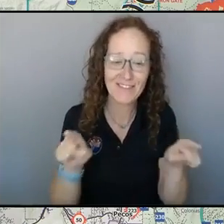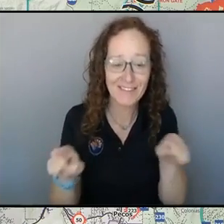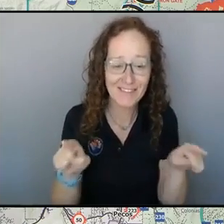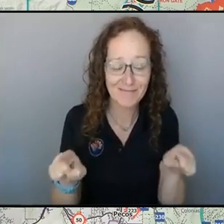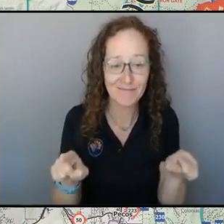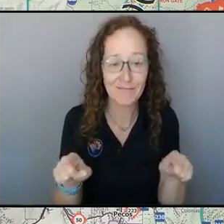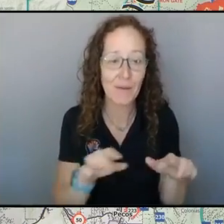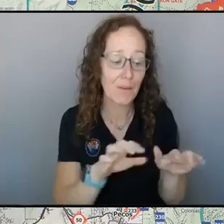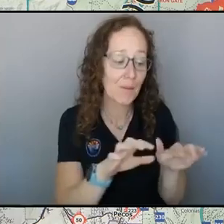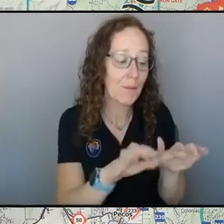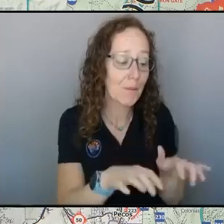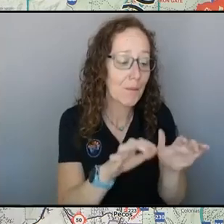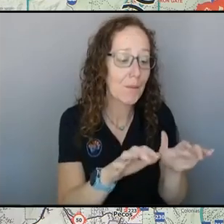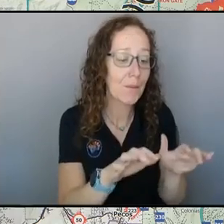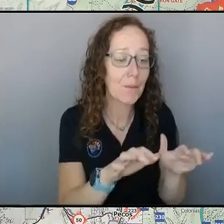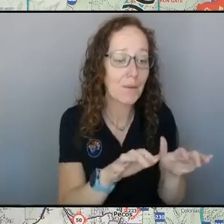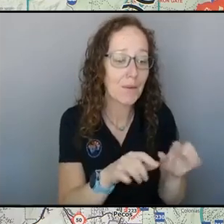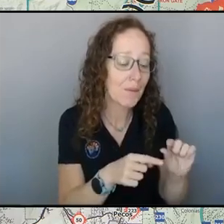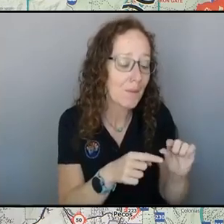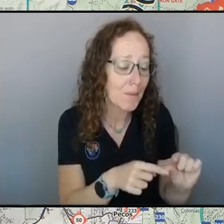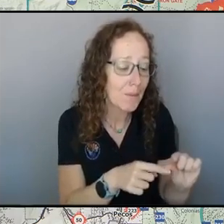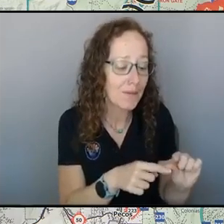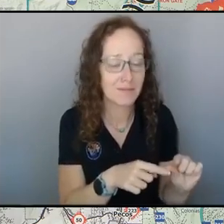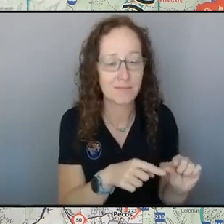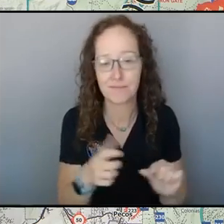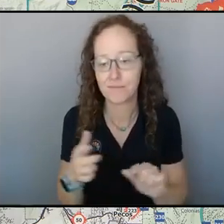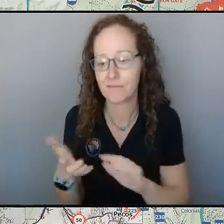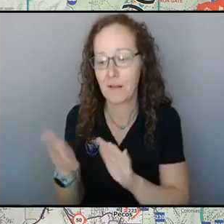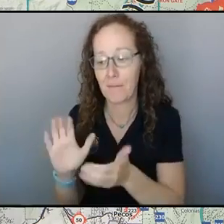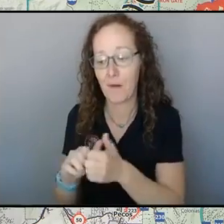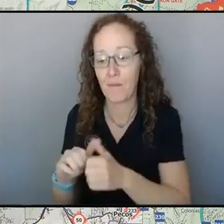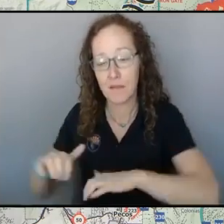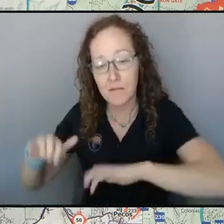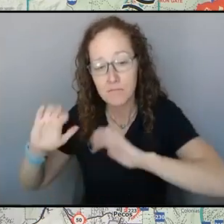a couple hundredths of rain versus actual wetting rain and